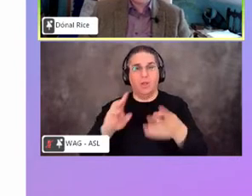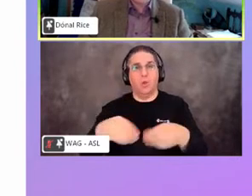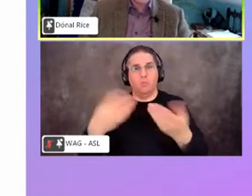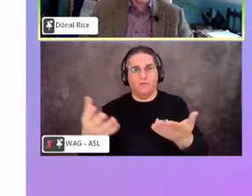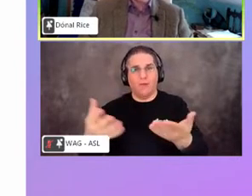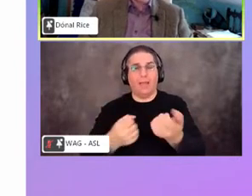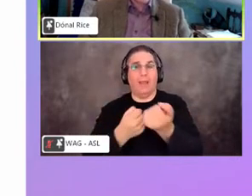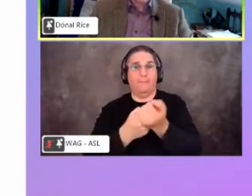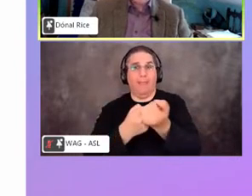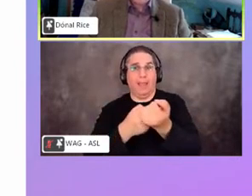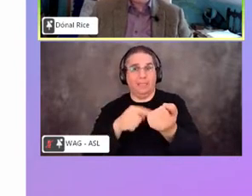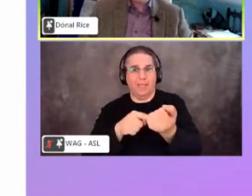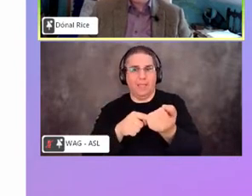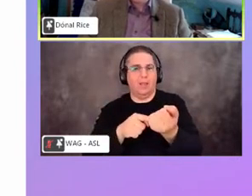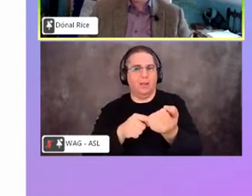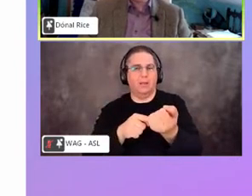around video players and the provision of